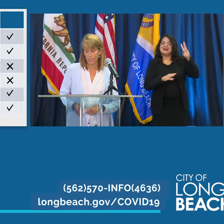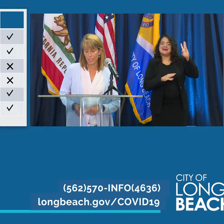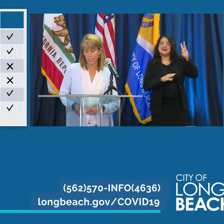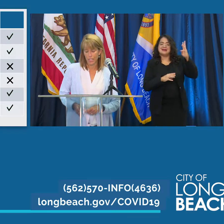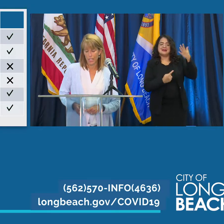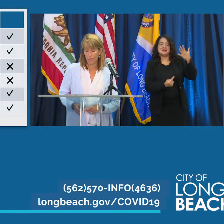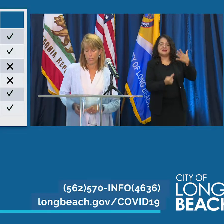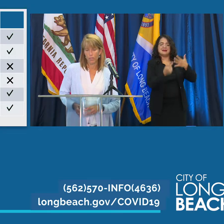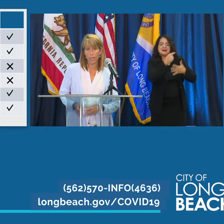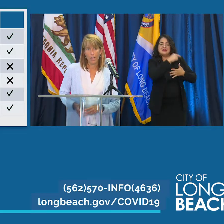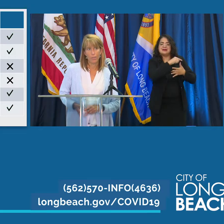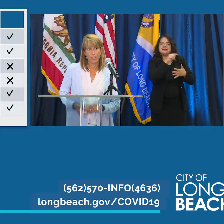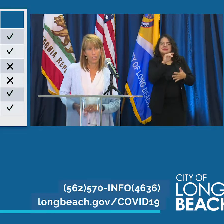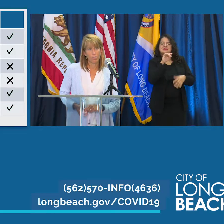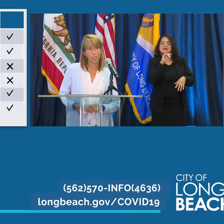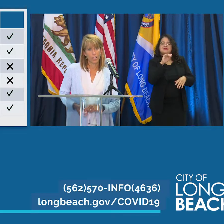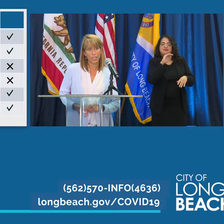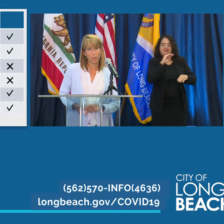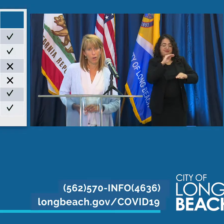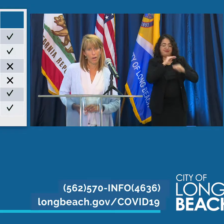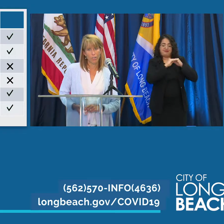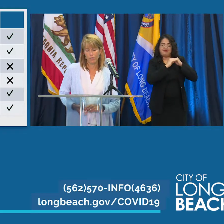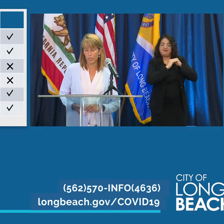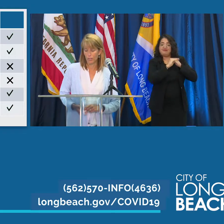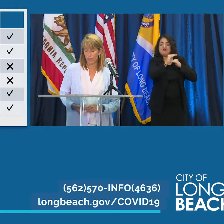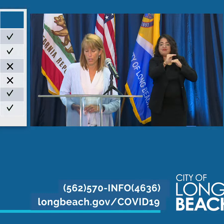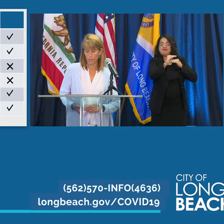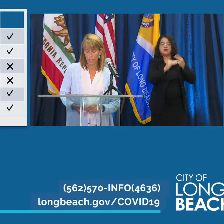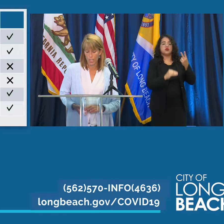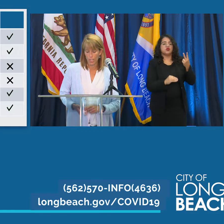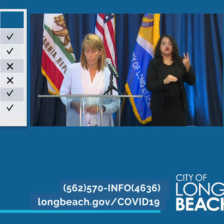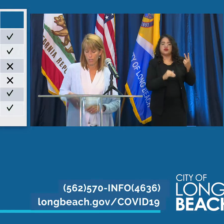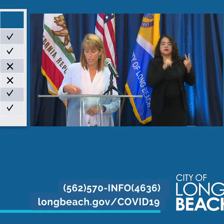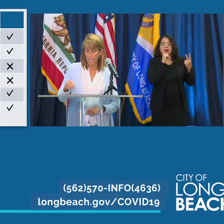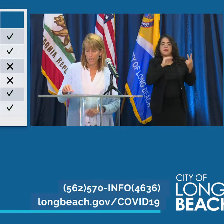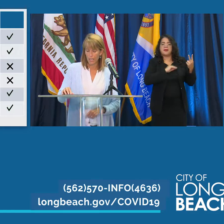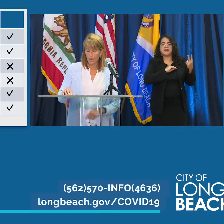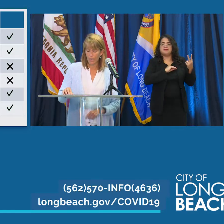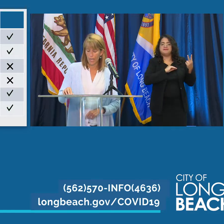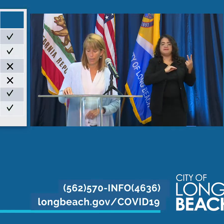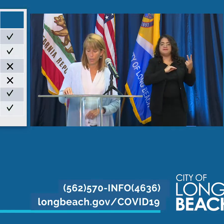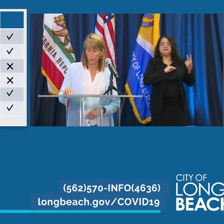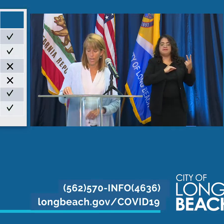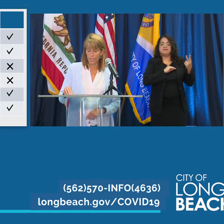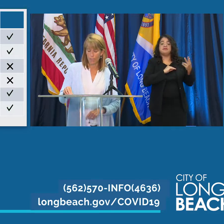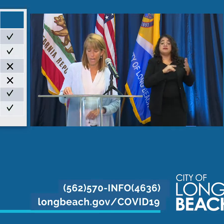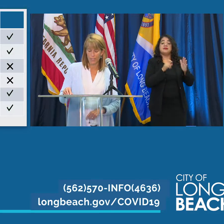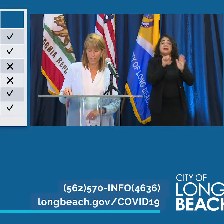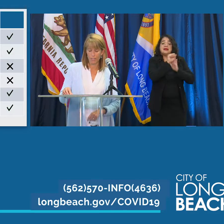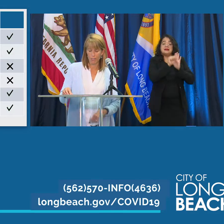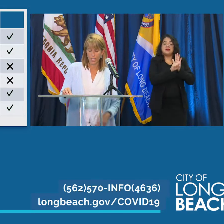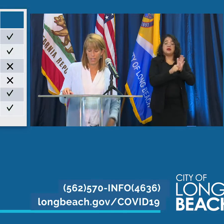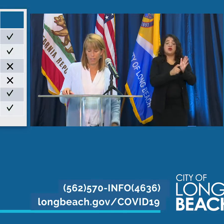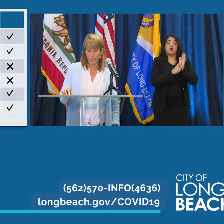list and we do not meet the stability requirements for two of those. So the state requires a positivity rate of under